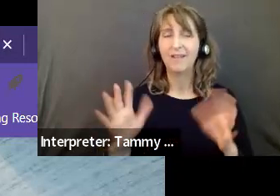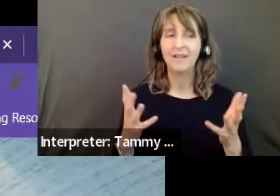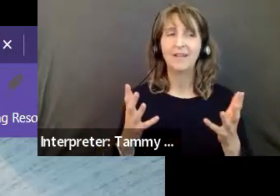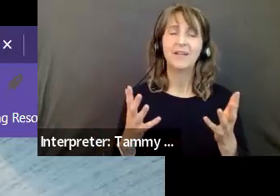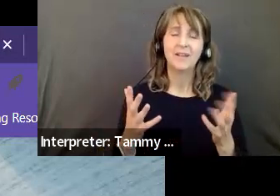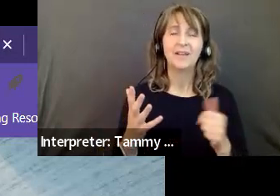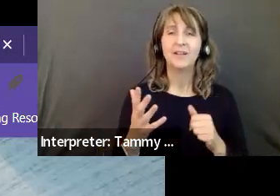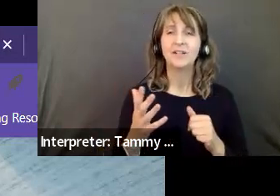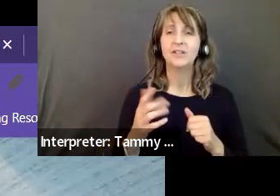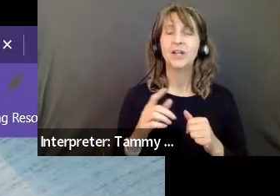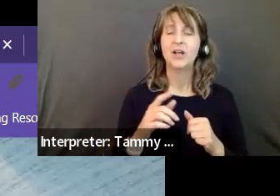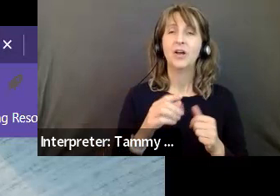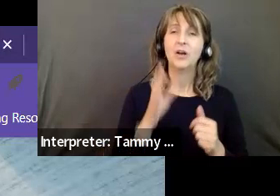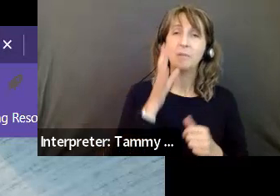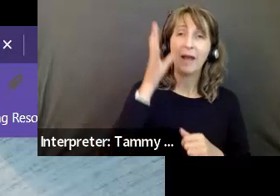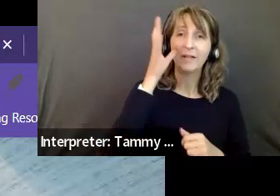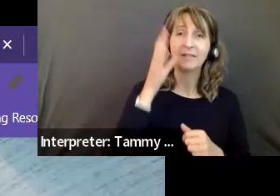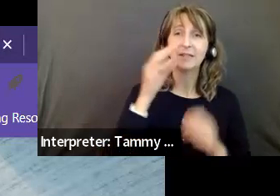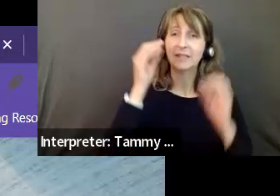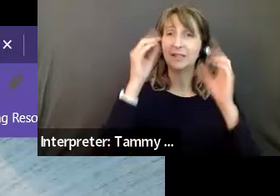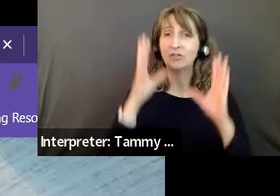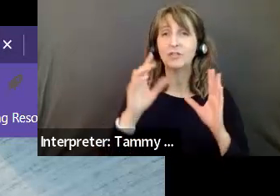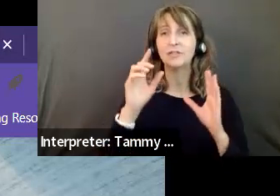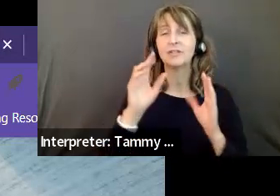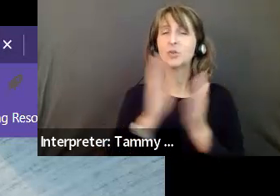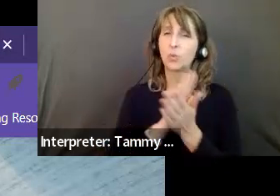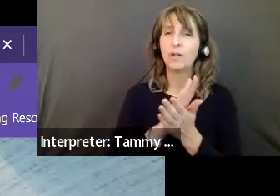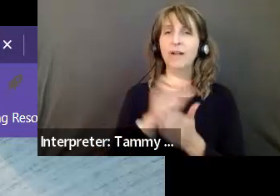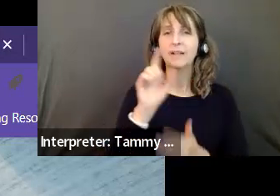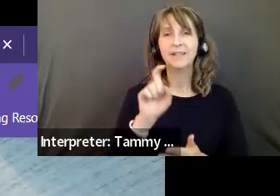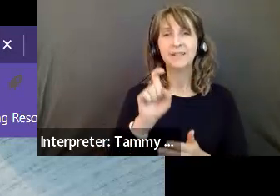So you just have to be on the same page. I'm not sure it depends on the district, okay?